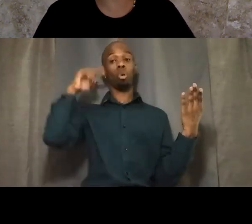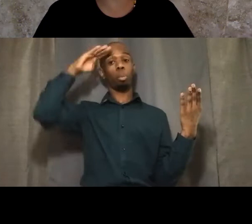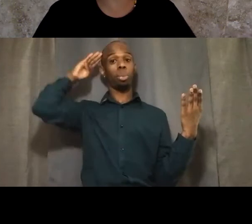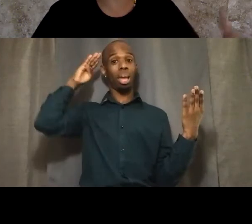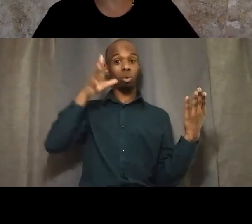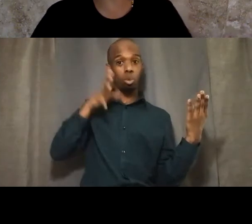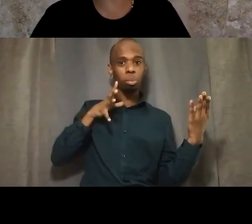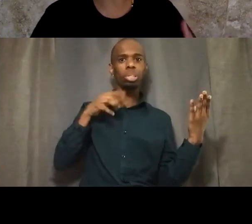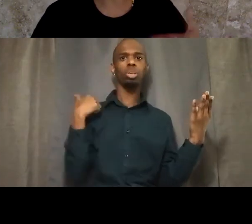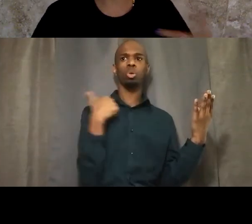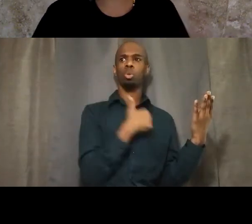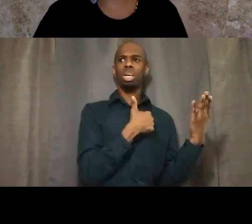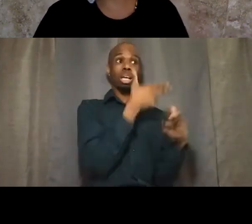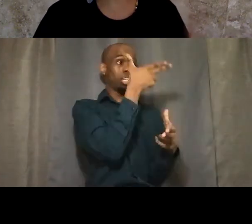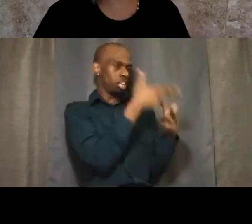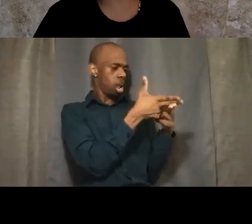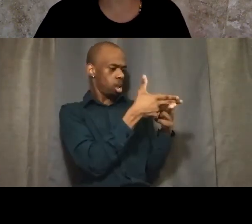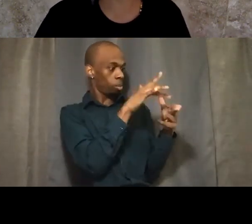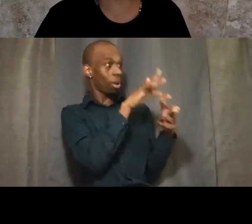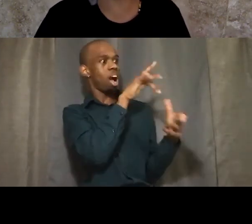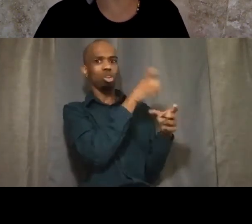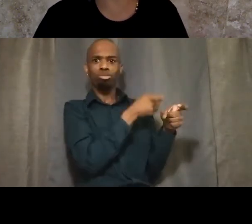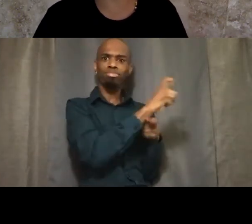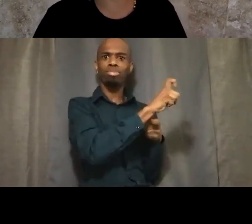That we believe we're not deserving of rest.